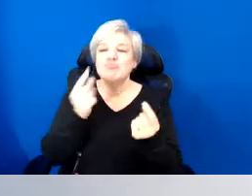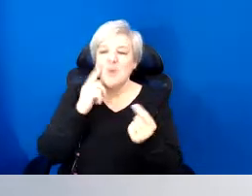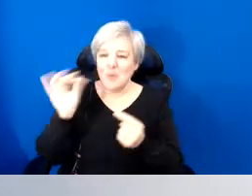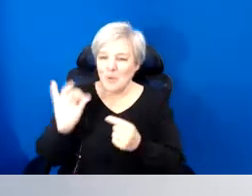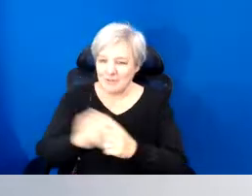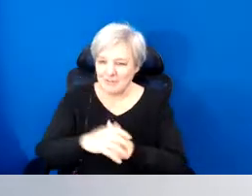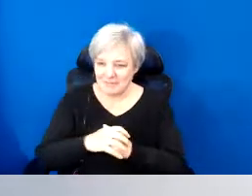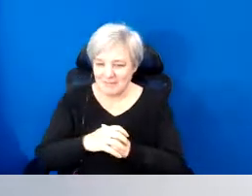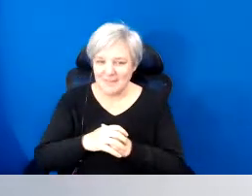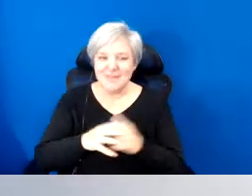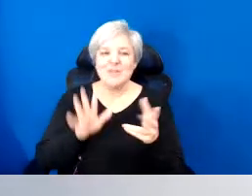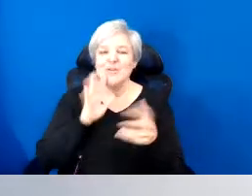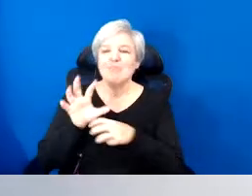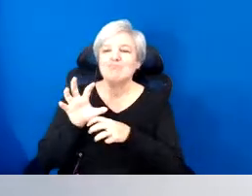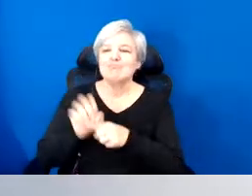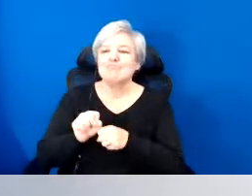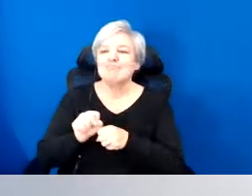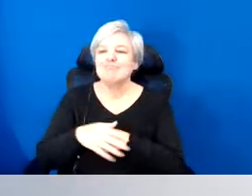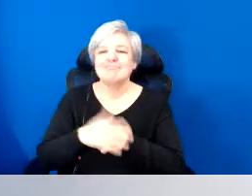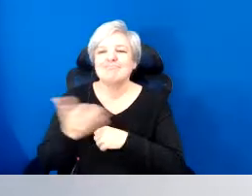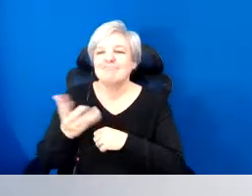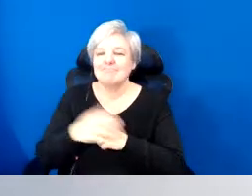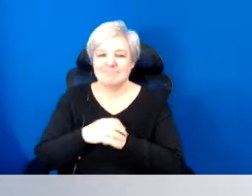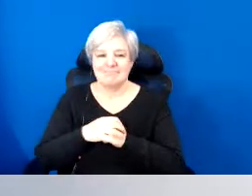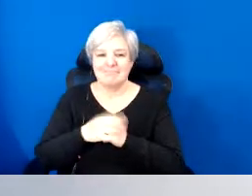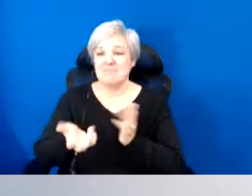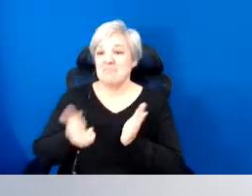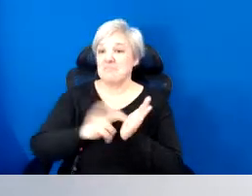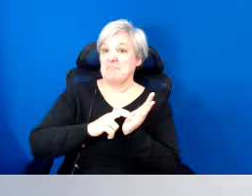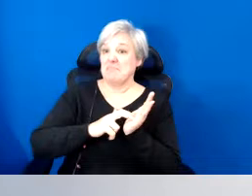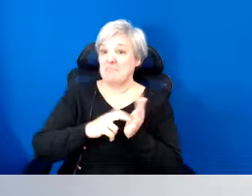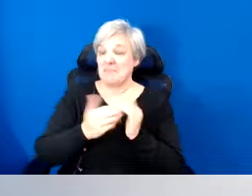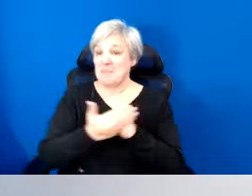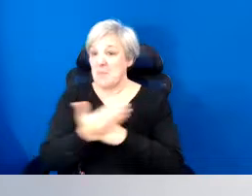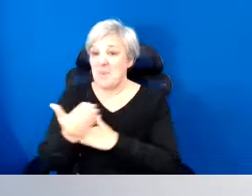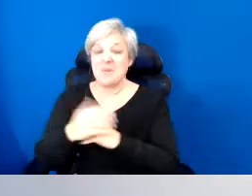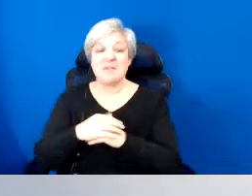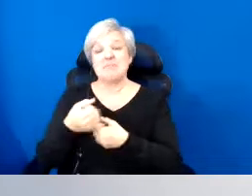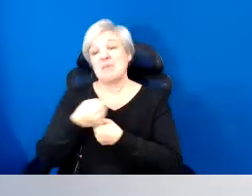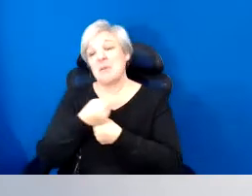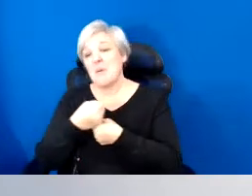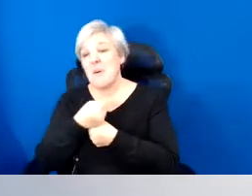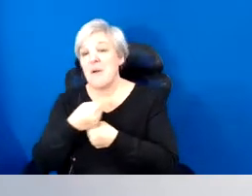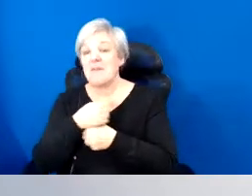What was your ritual? Getting up in the morning, getting your coffee, doing a workout at the gym.